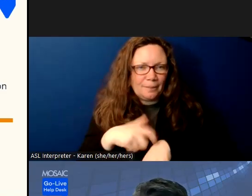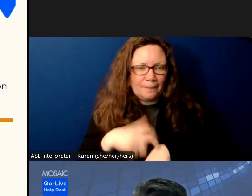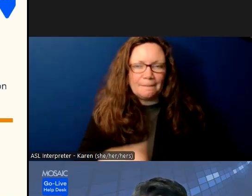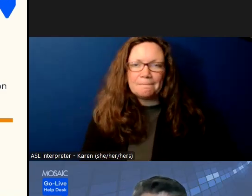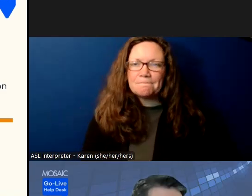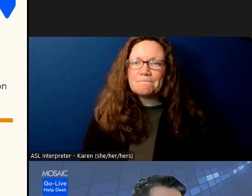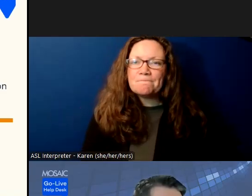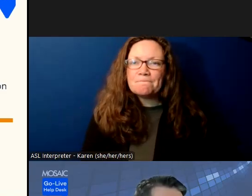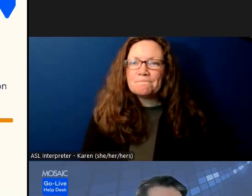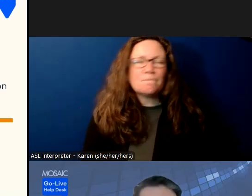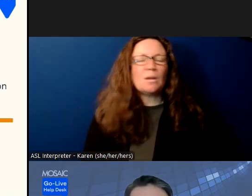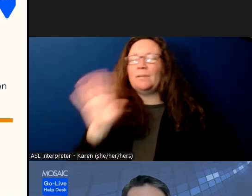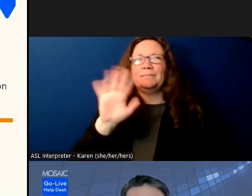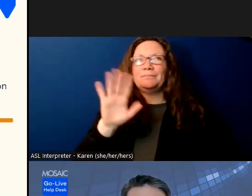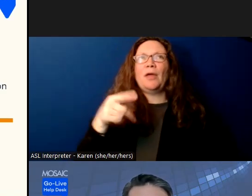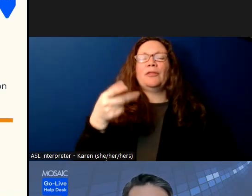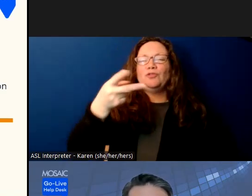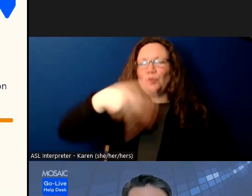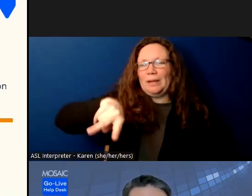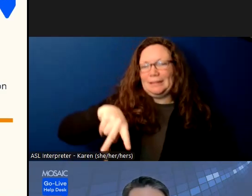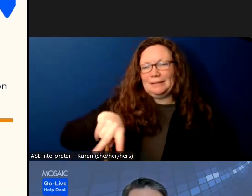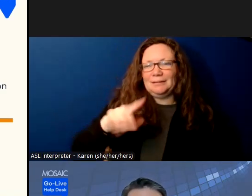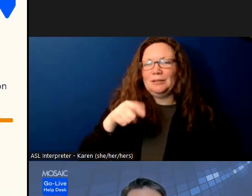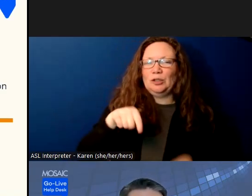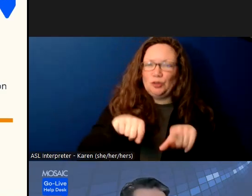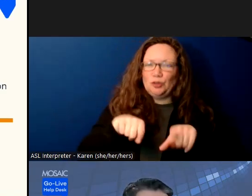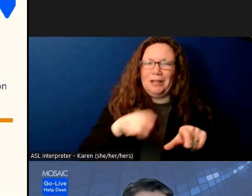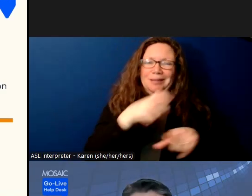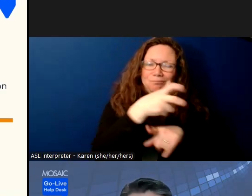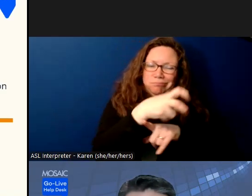the week of the 16th, and you'll have all of that information ahead of go live.